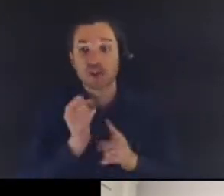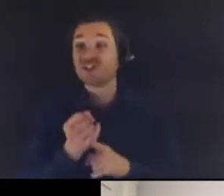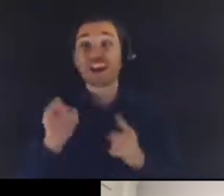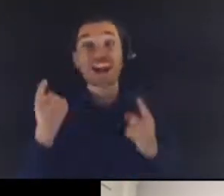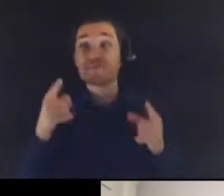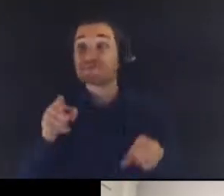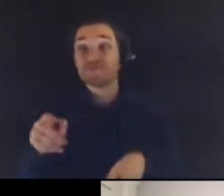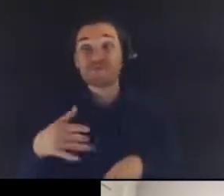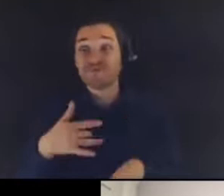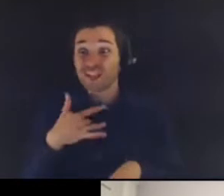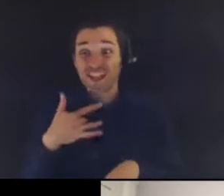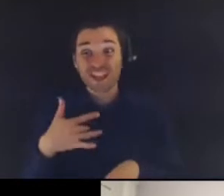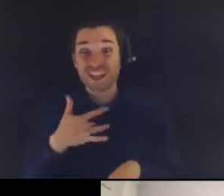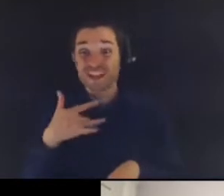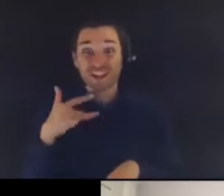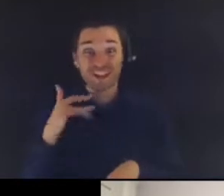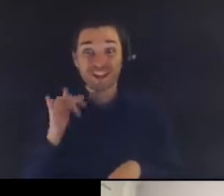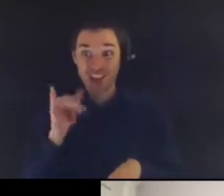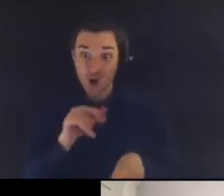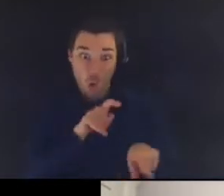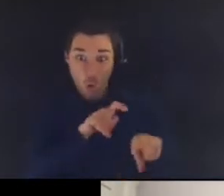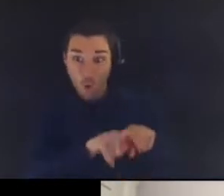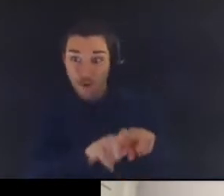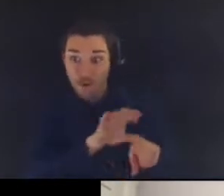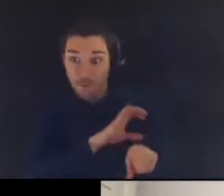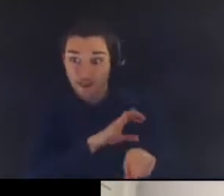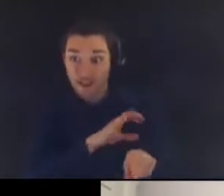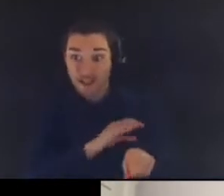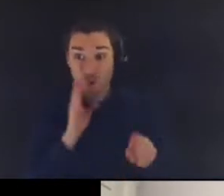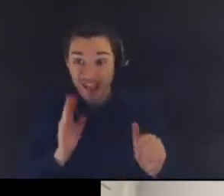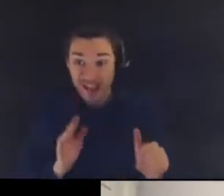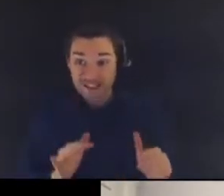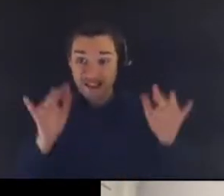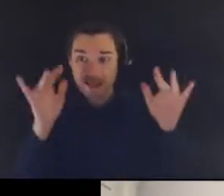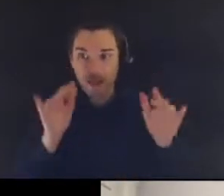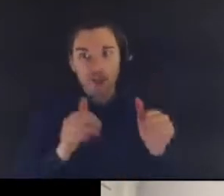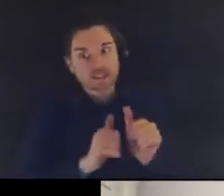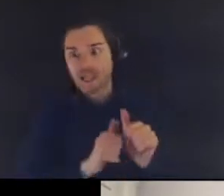that calling the police will escalate the situation, please stay away from that because